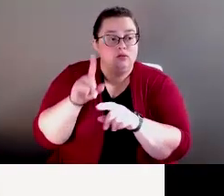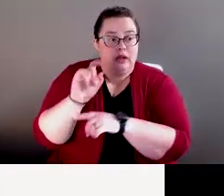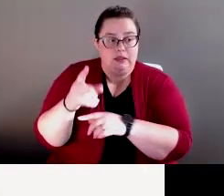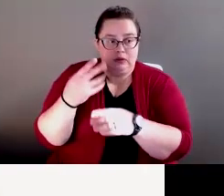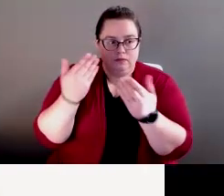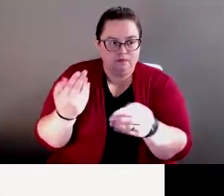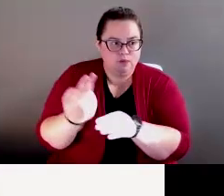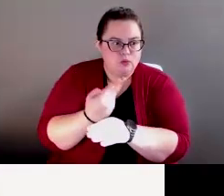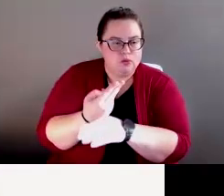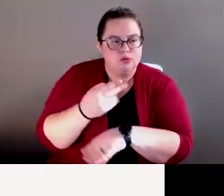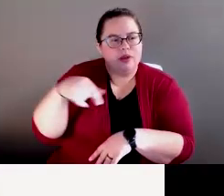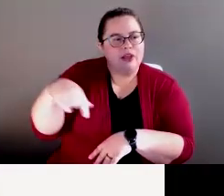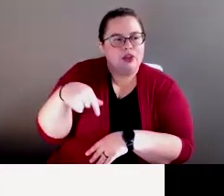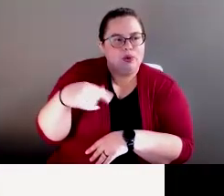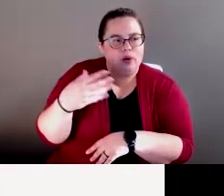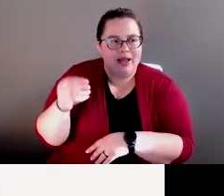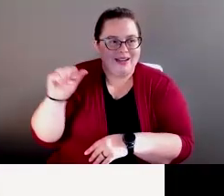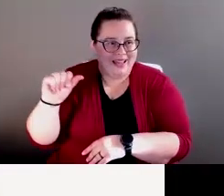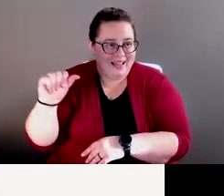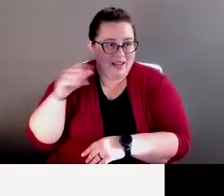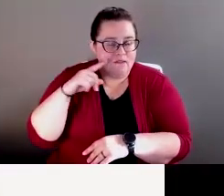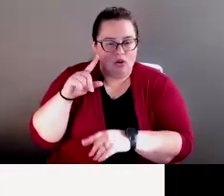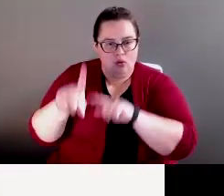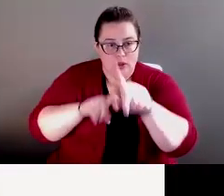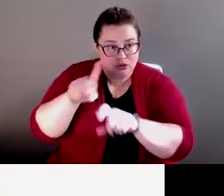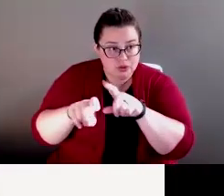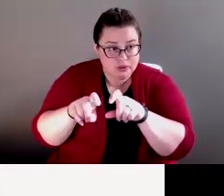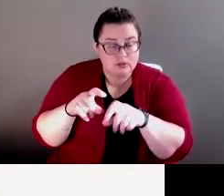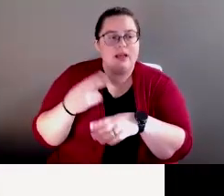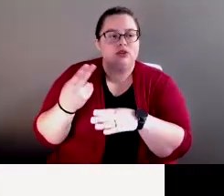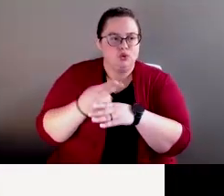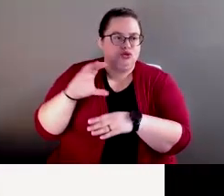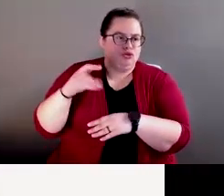that you have as I’m presenting and use the chat to chat. This is going to help us